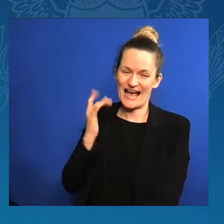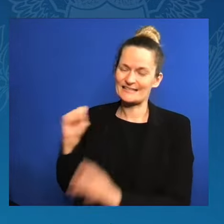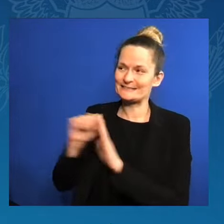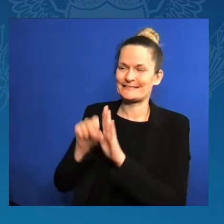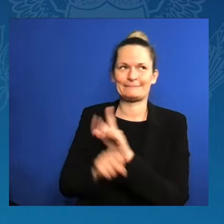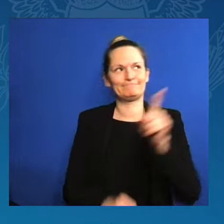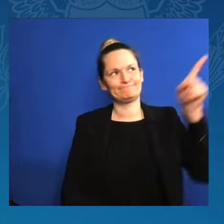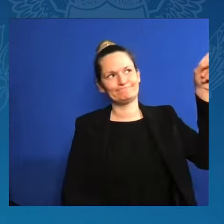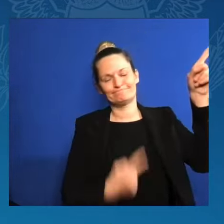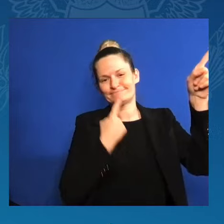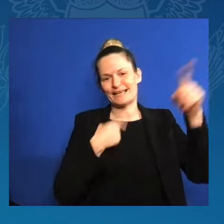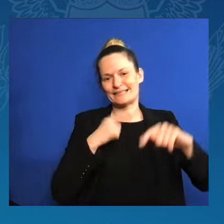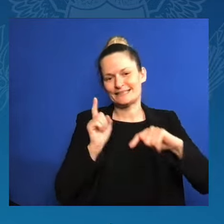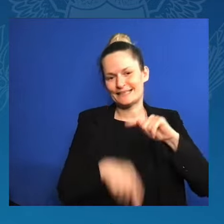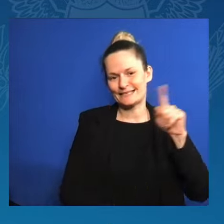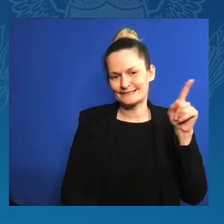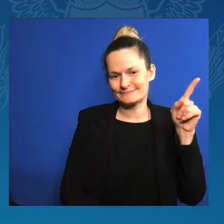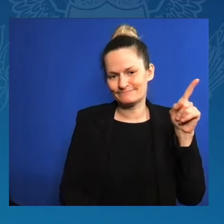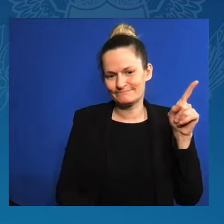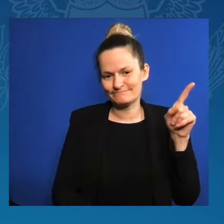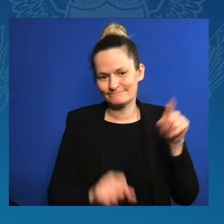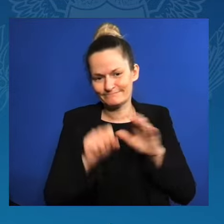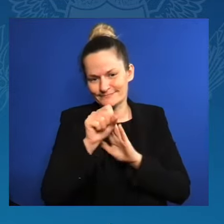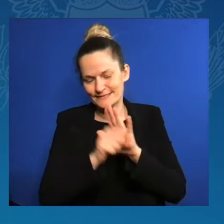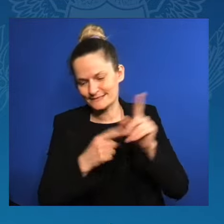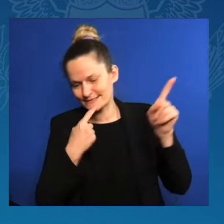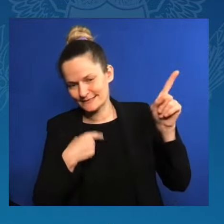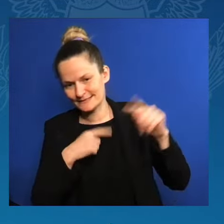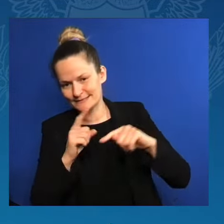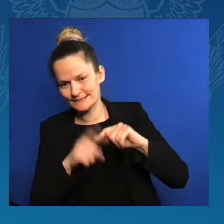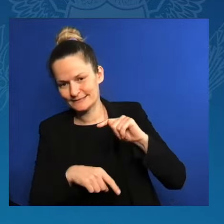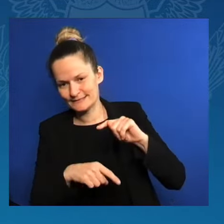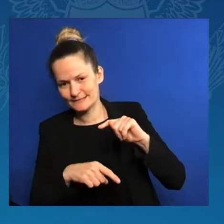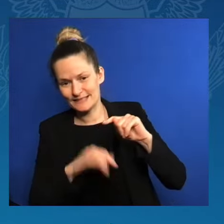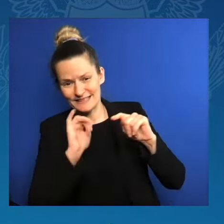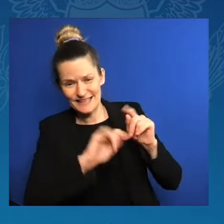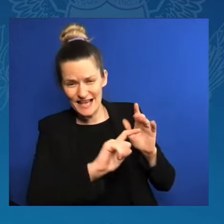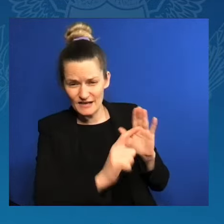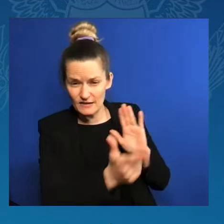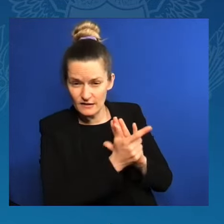And who, hours later, nearly bled to death